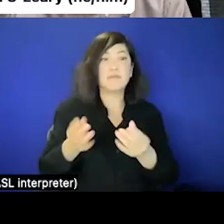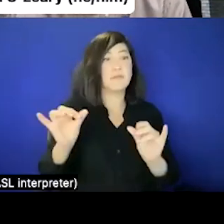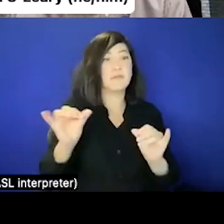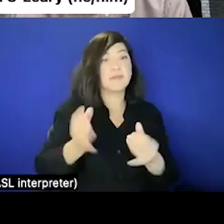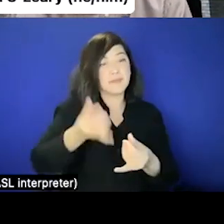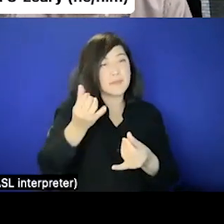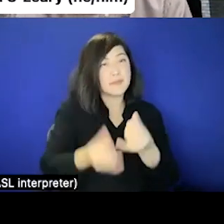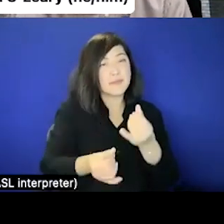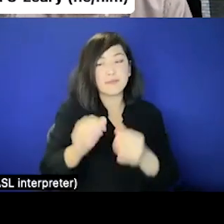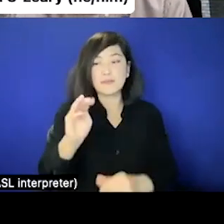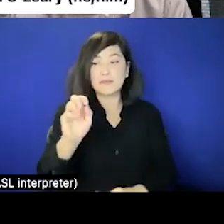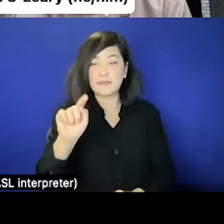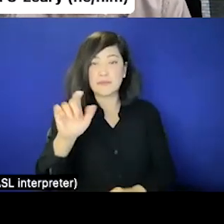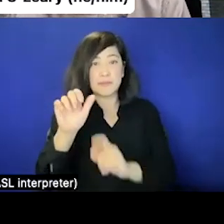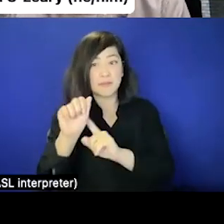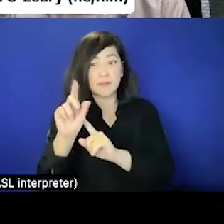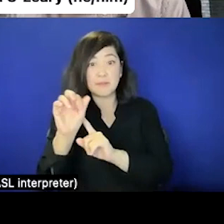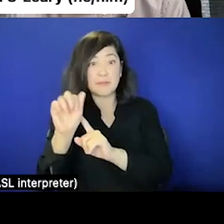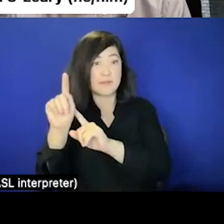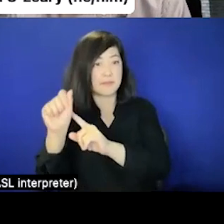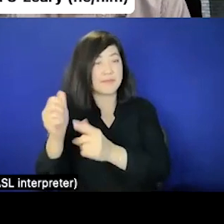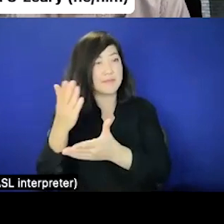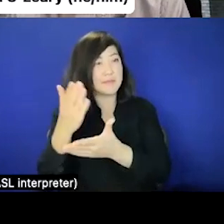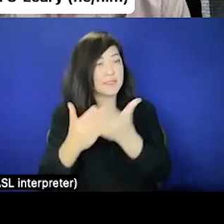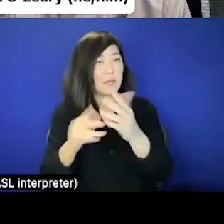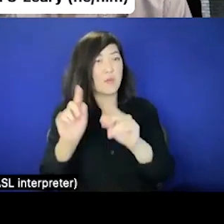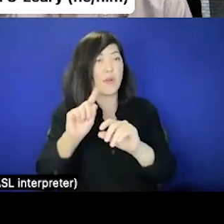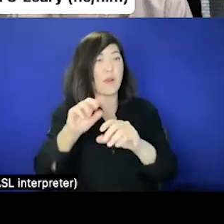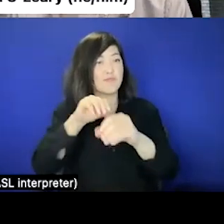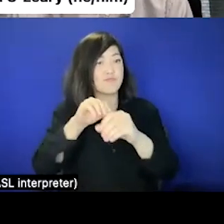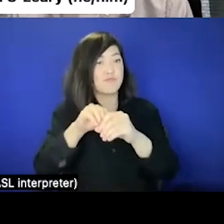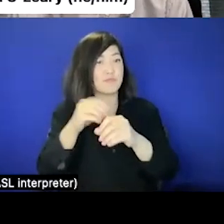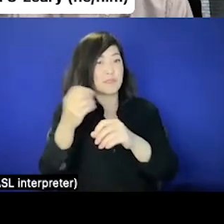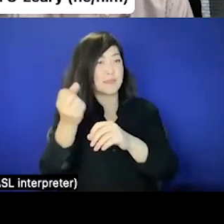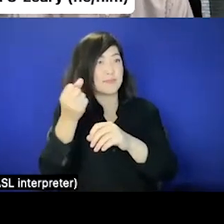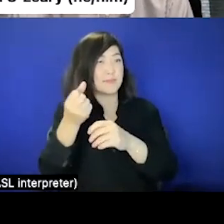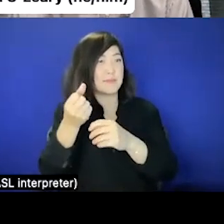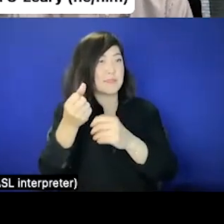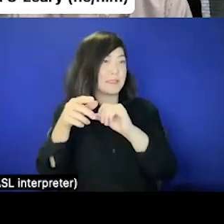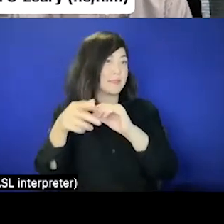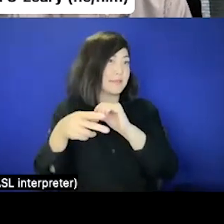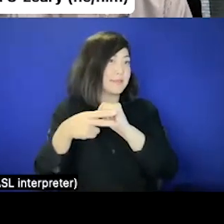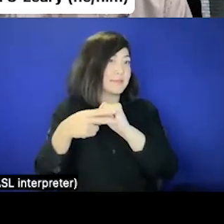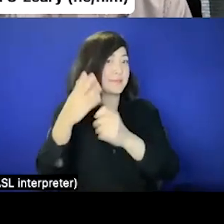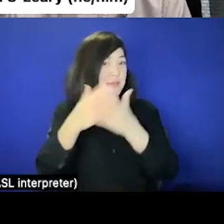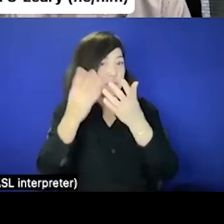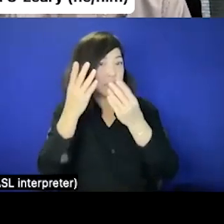repositories of information that are either proprietary or just non-existent. And without